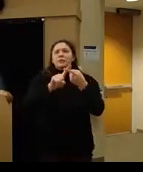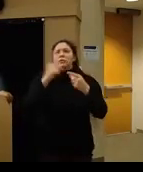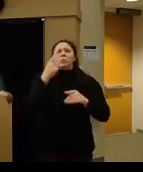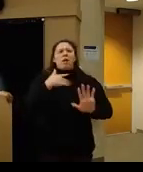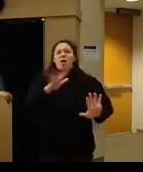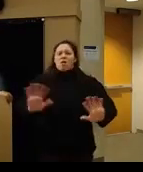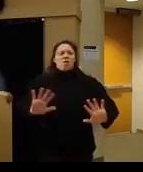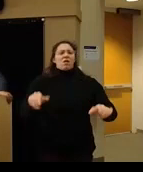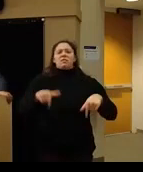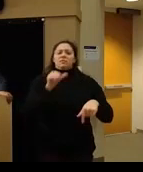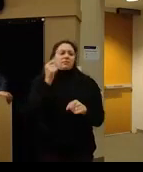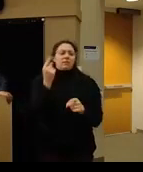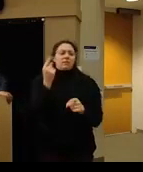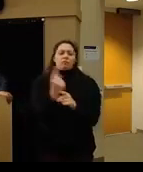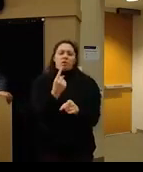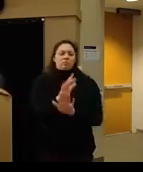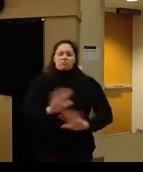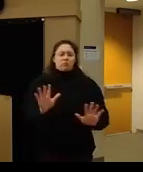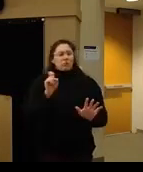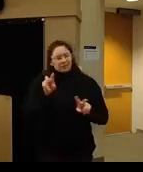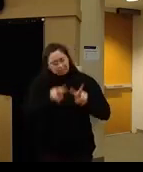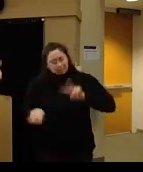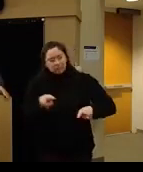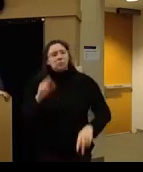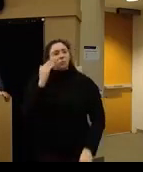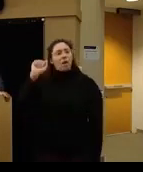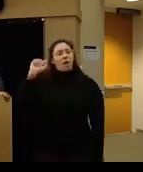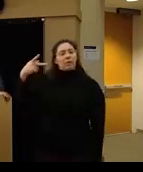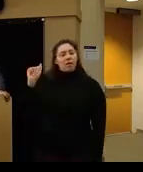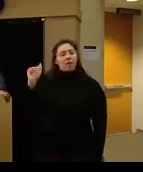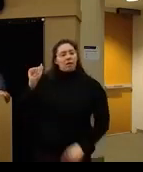this is not right let's examine what we've done now we know that the APA uh for you the American